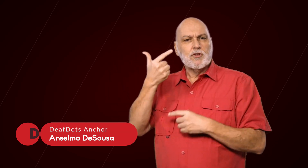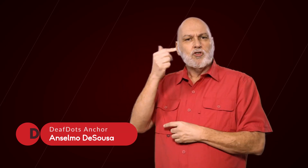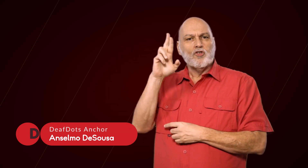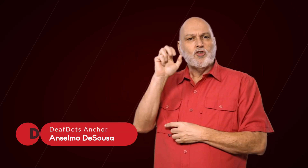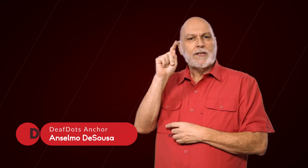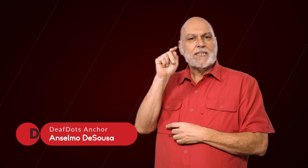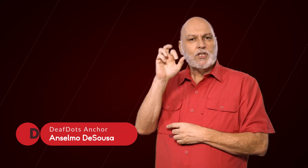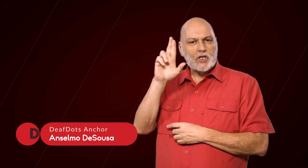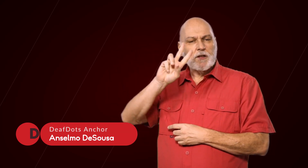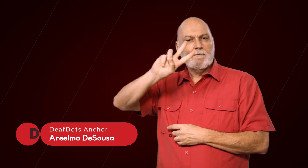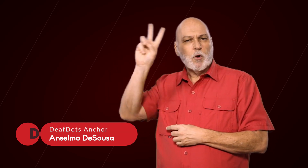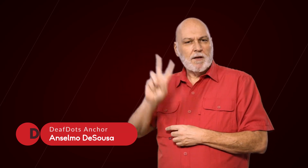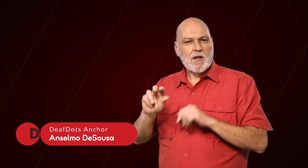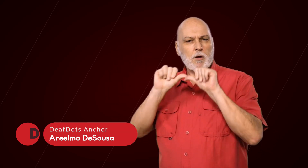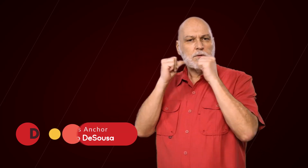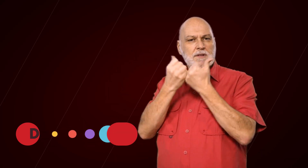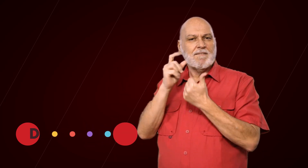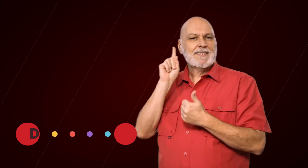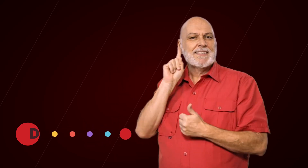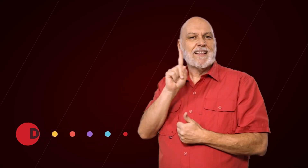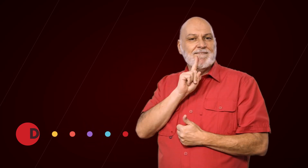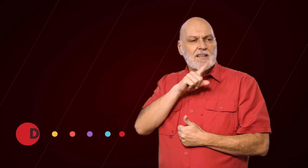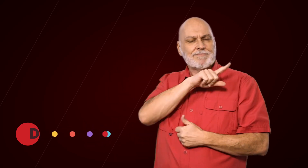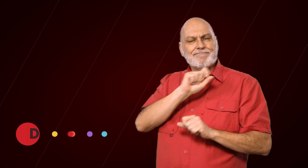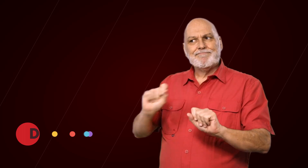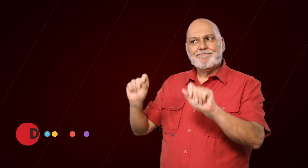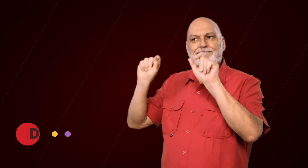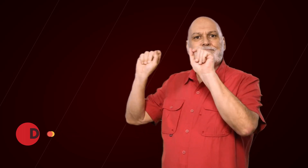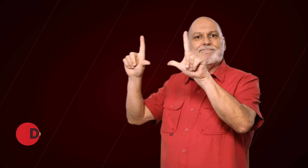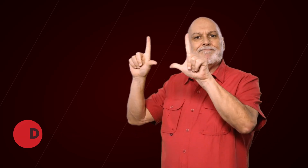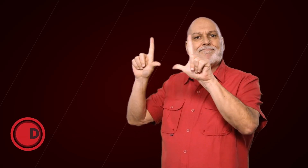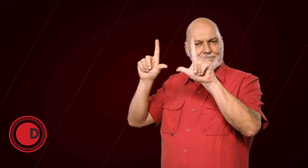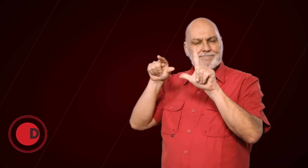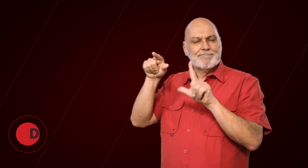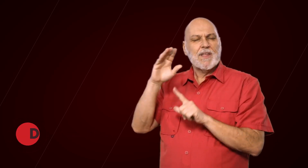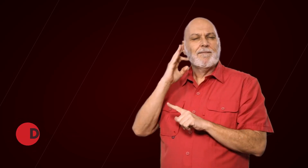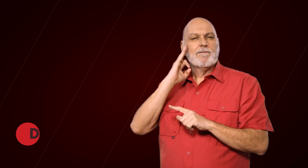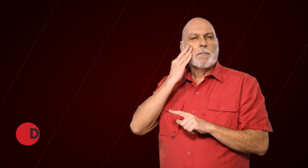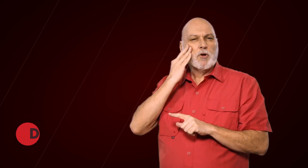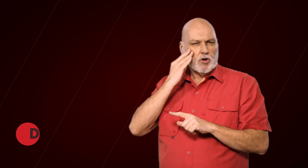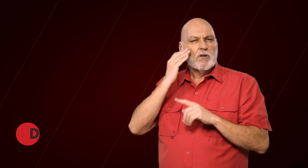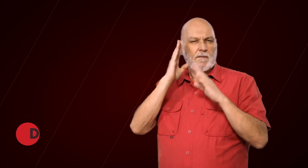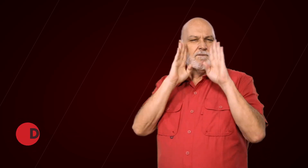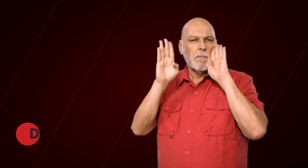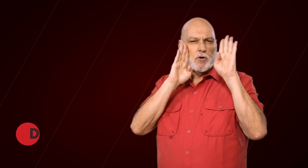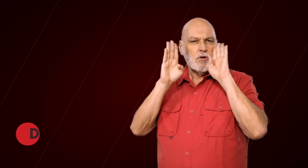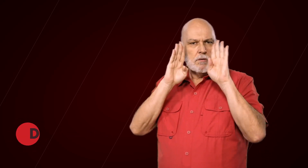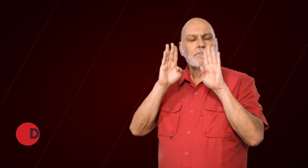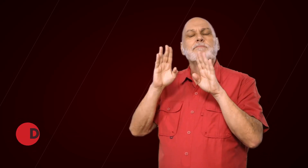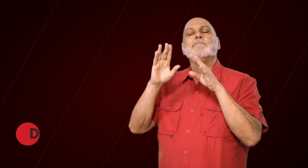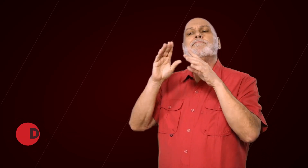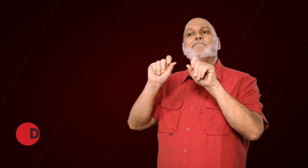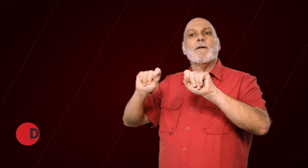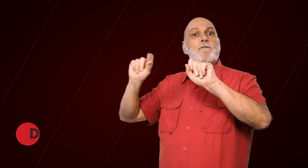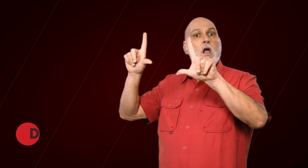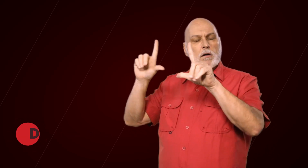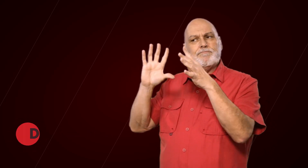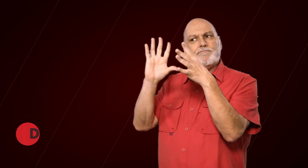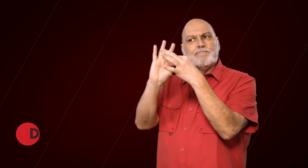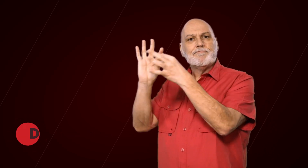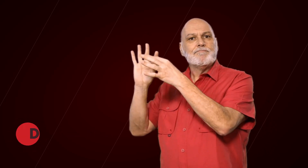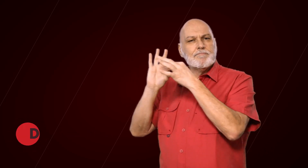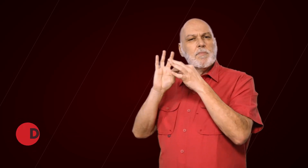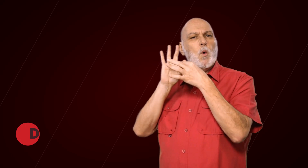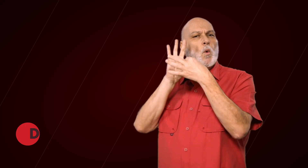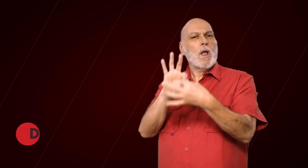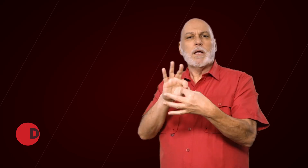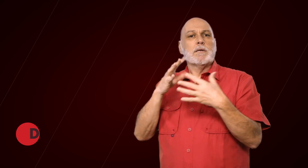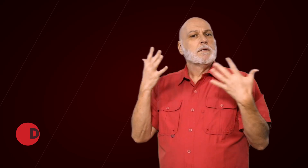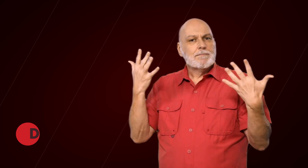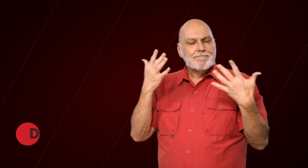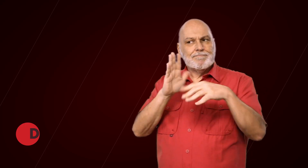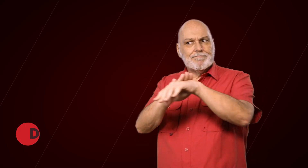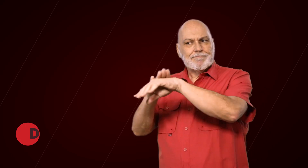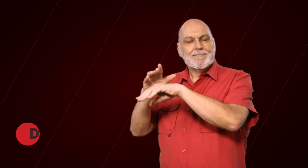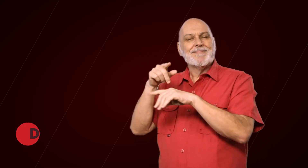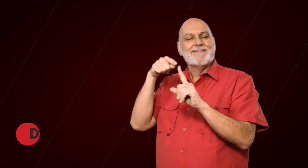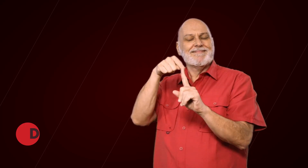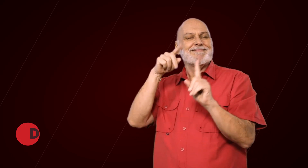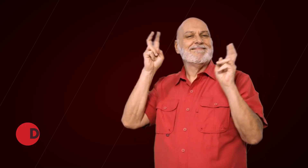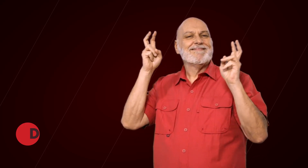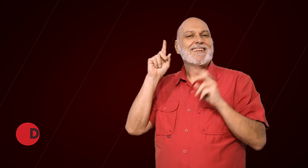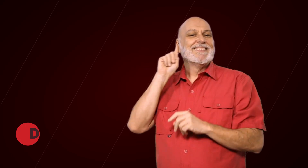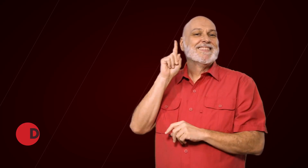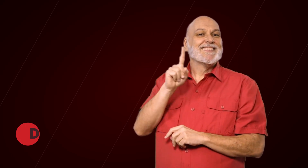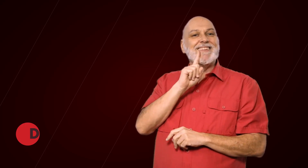the Greater Vancouver Association of the Deaf (GVAD) posted a vlog on